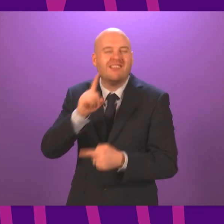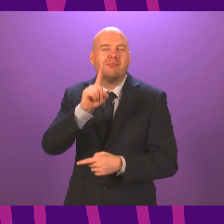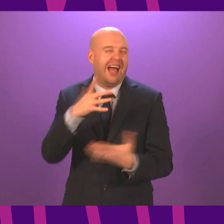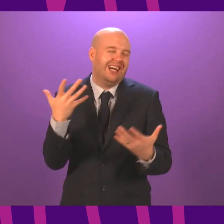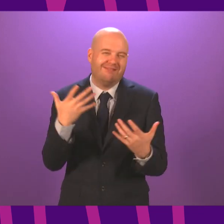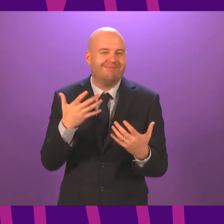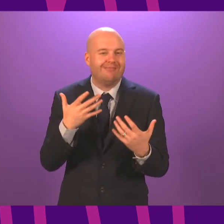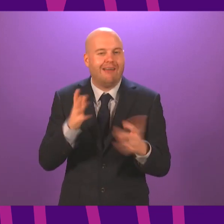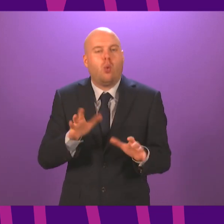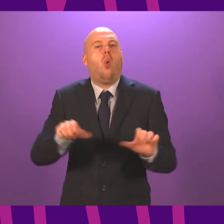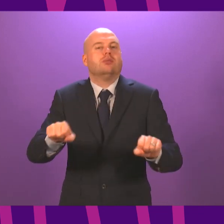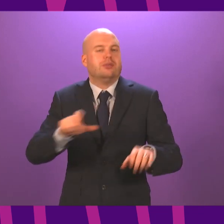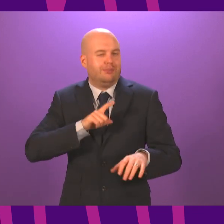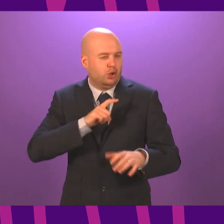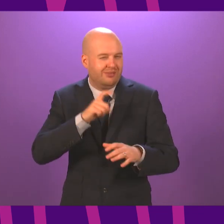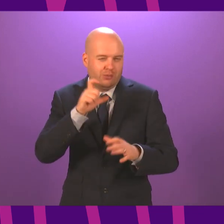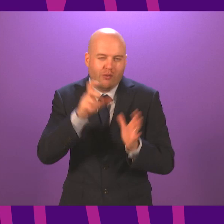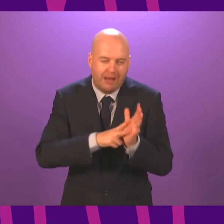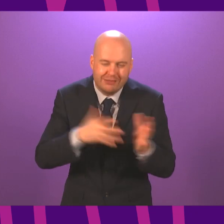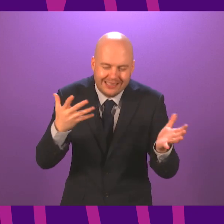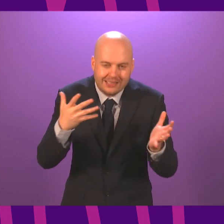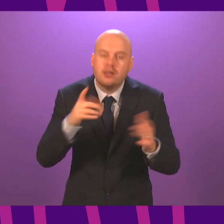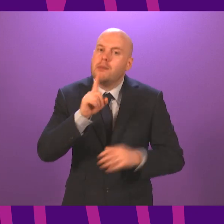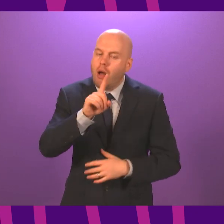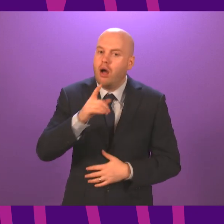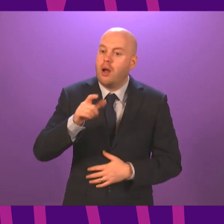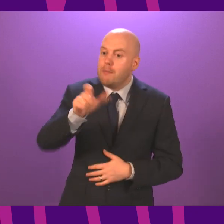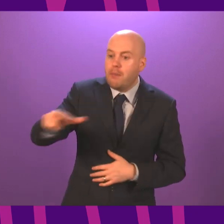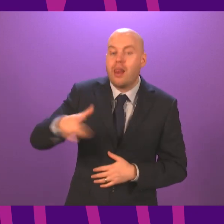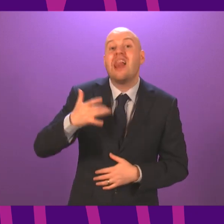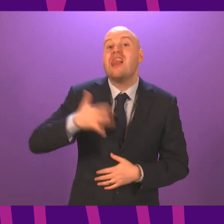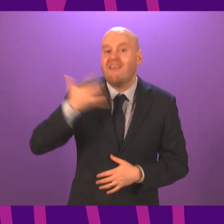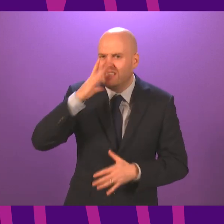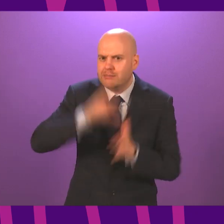us that people’s lived experience remains central to the development of our social security system?